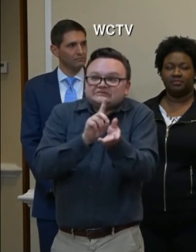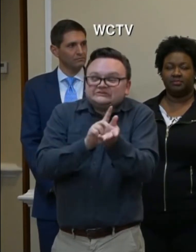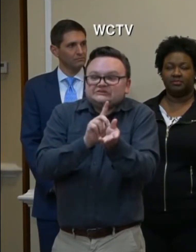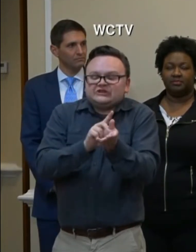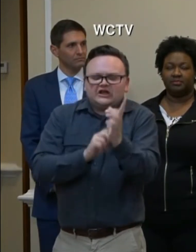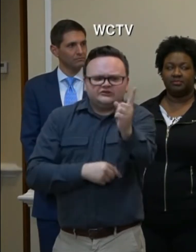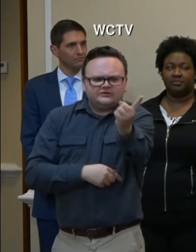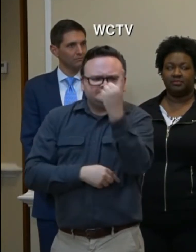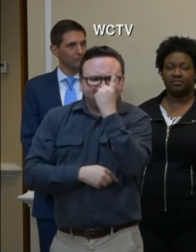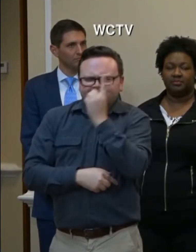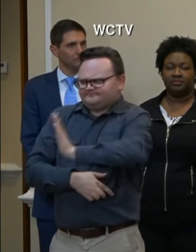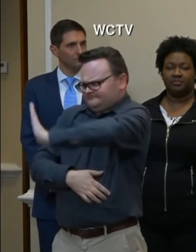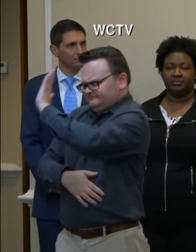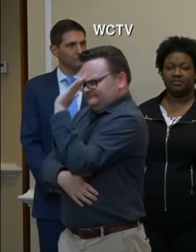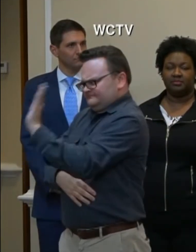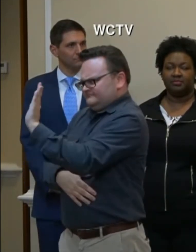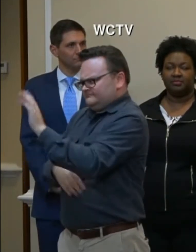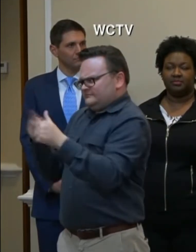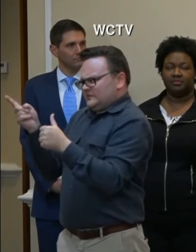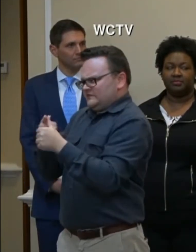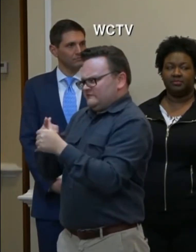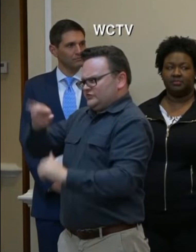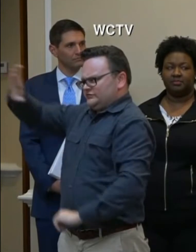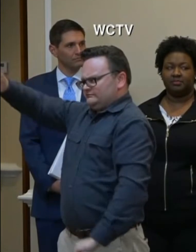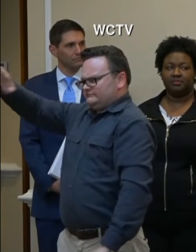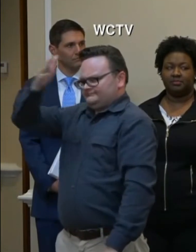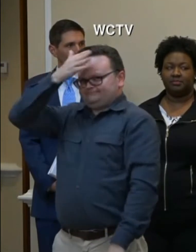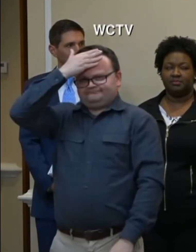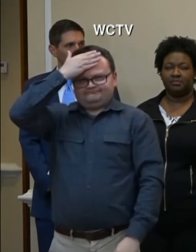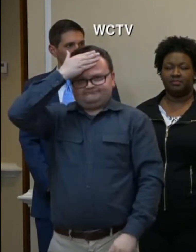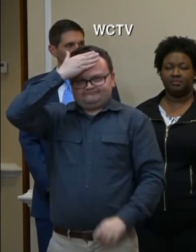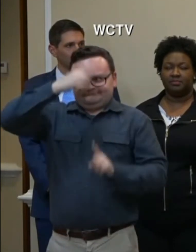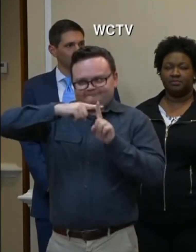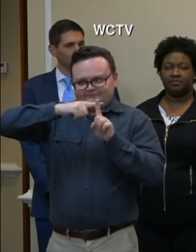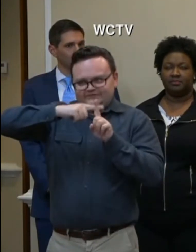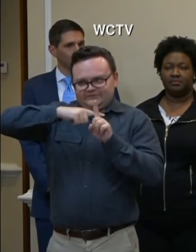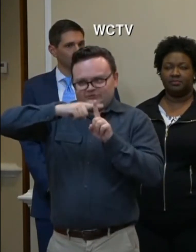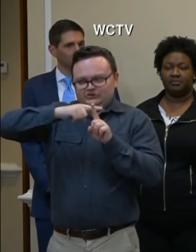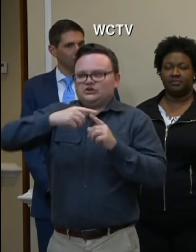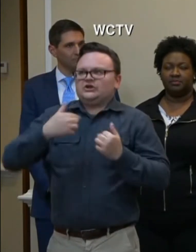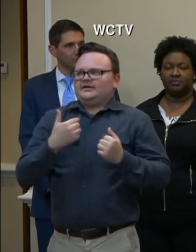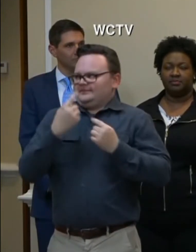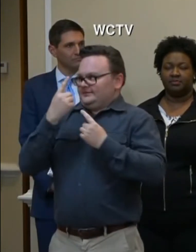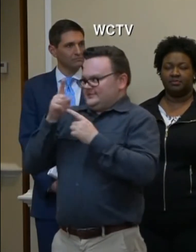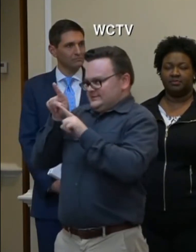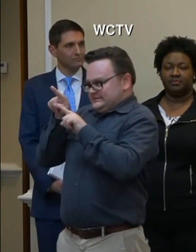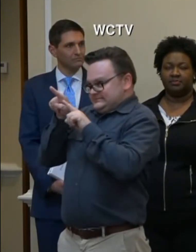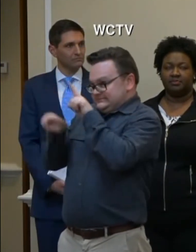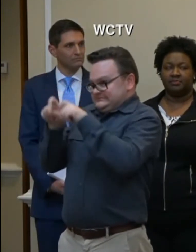the questions and I have been prepared to be comprehensively screened no one is